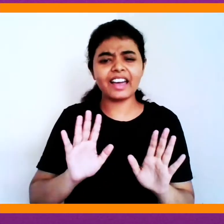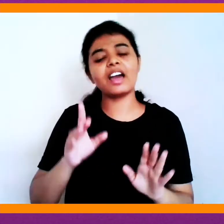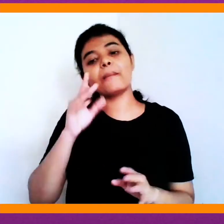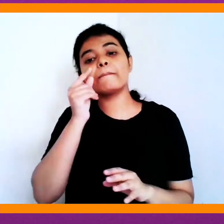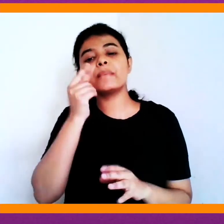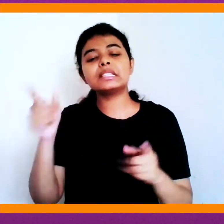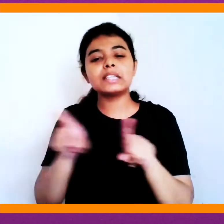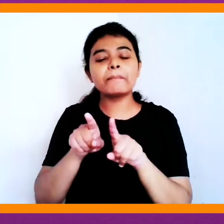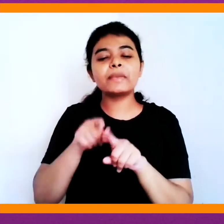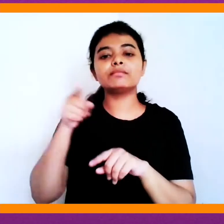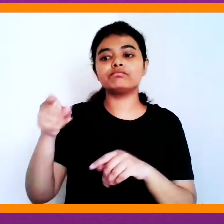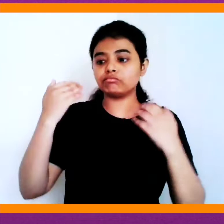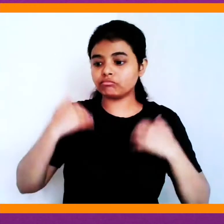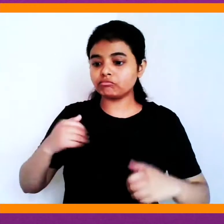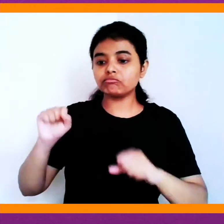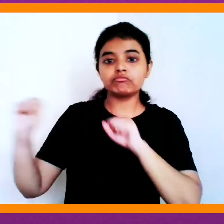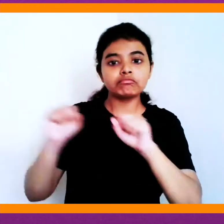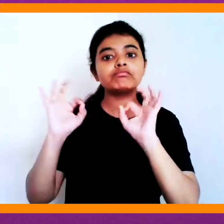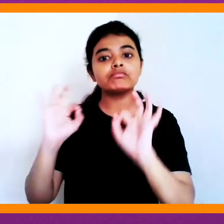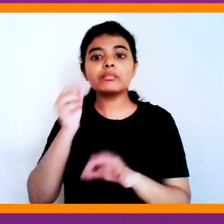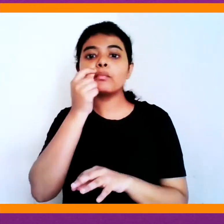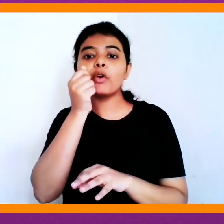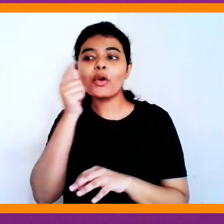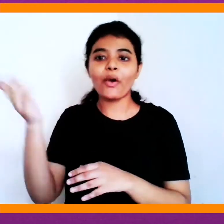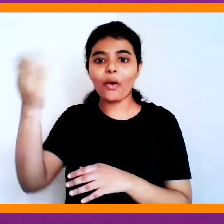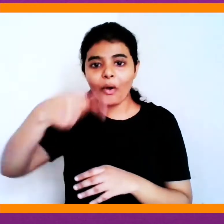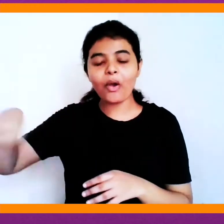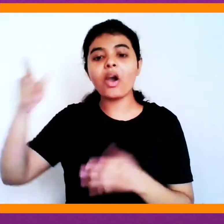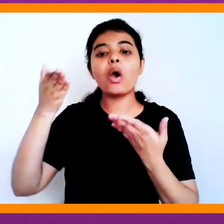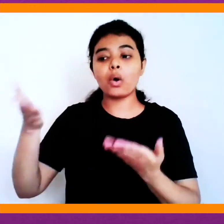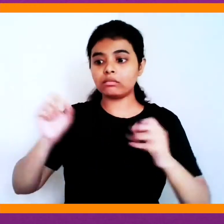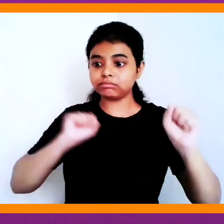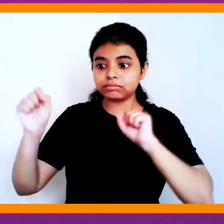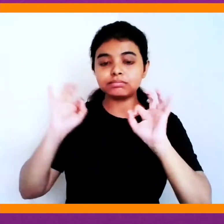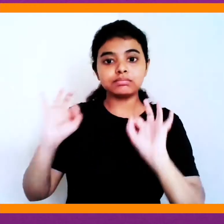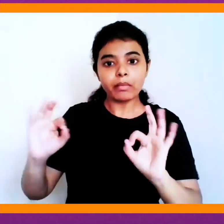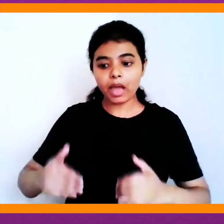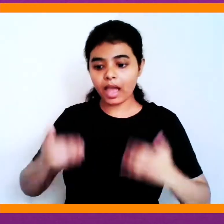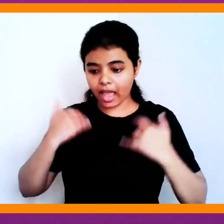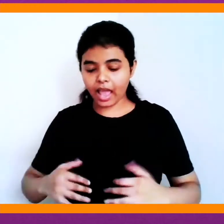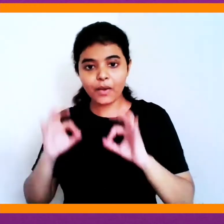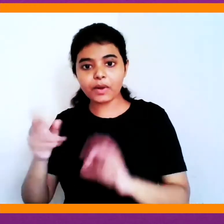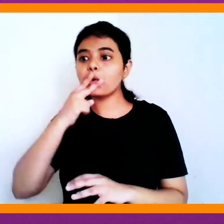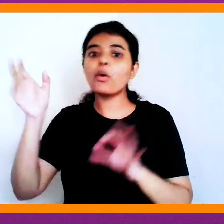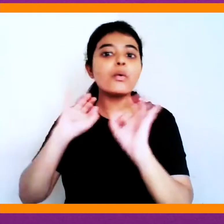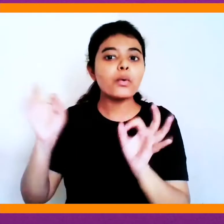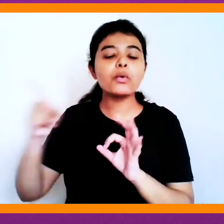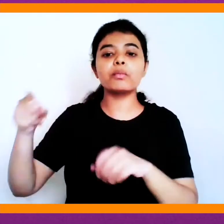are have a healthy lifestyle they exercise well they're fit they don't smoke they have a regular